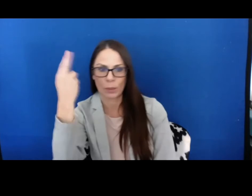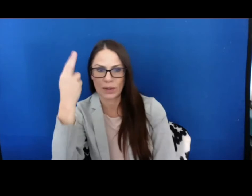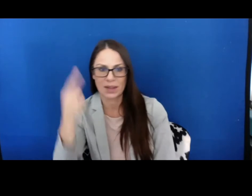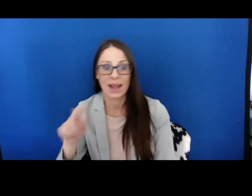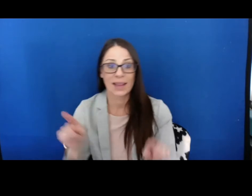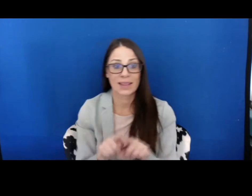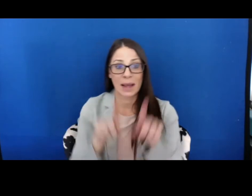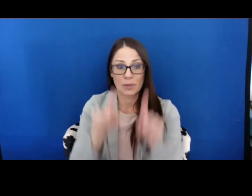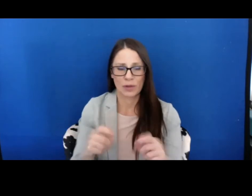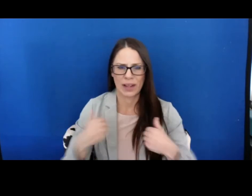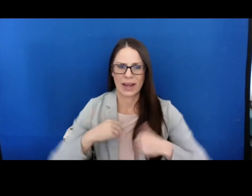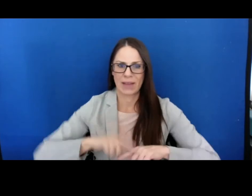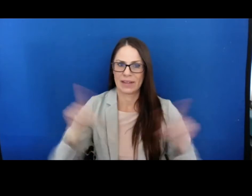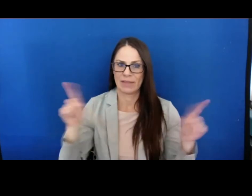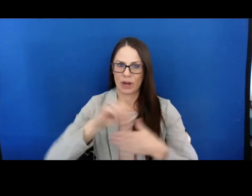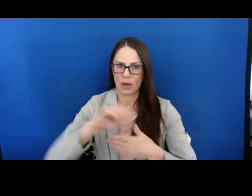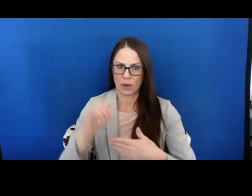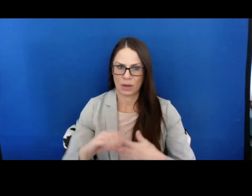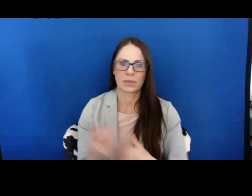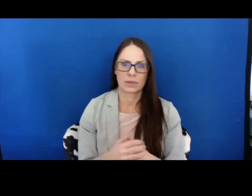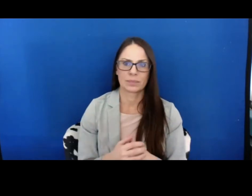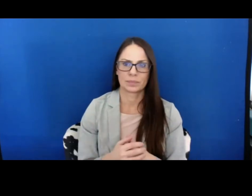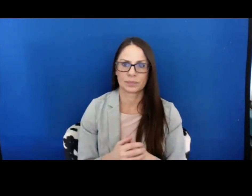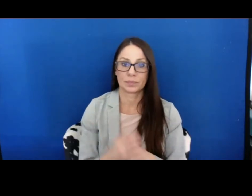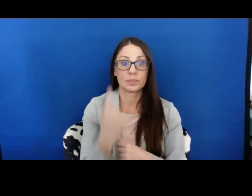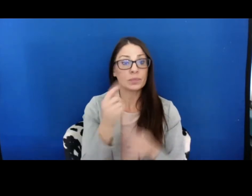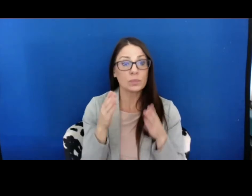outcomes. 15:22:11 One way of calculating qualities